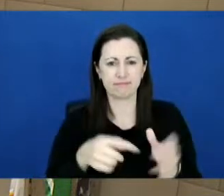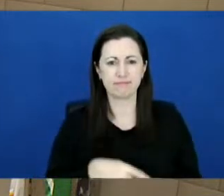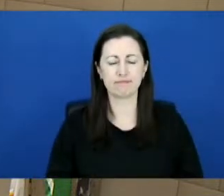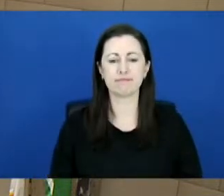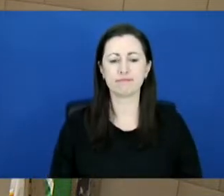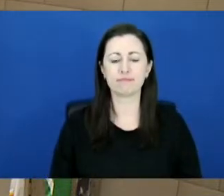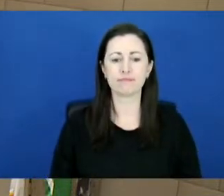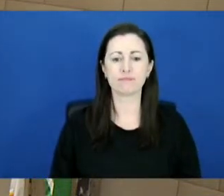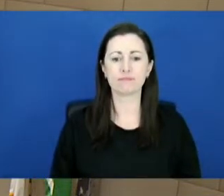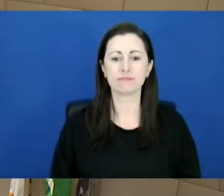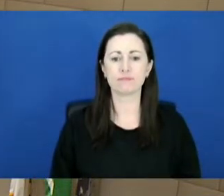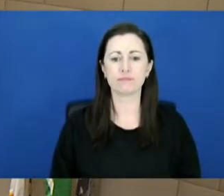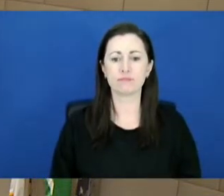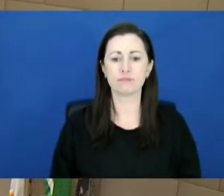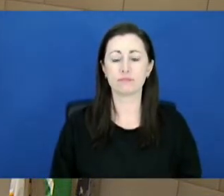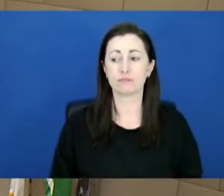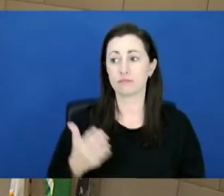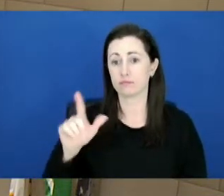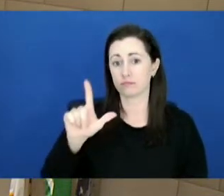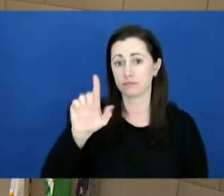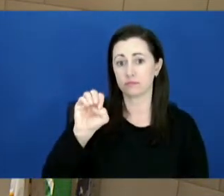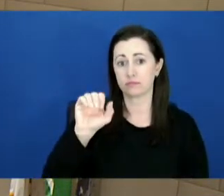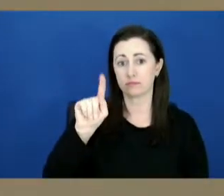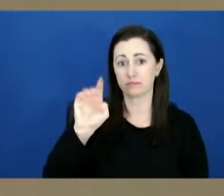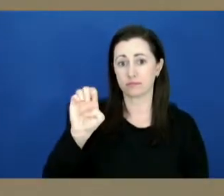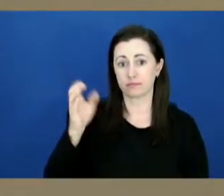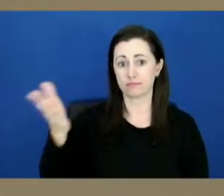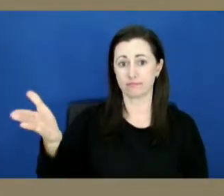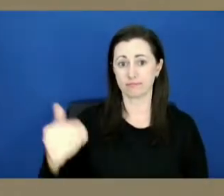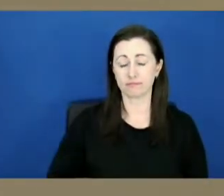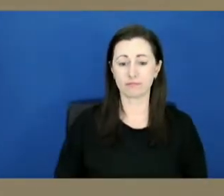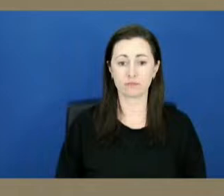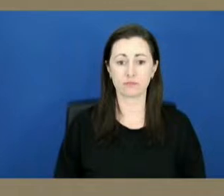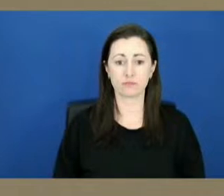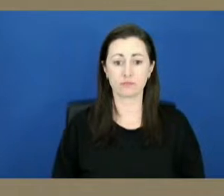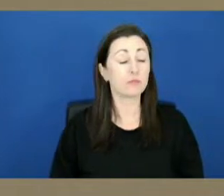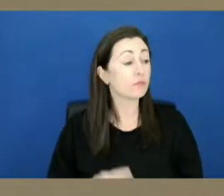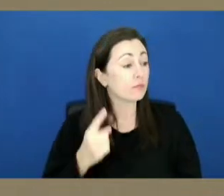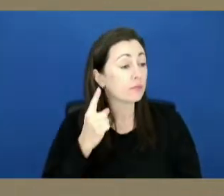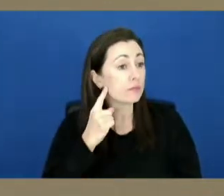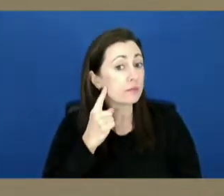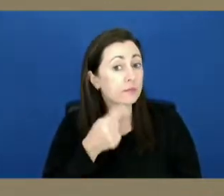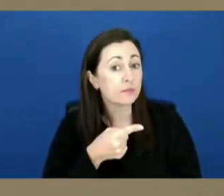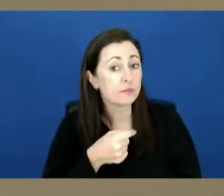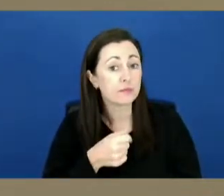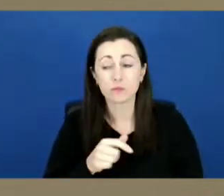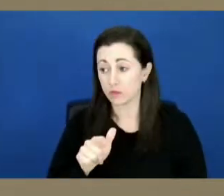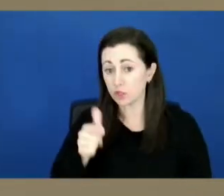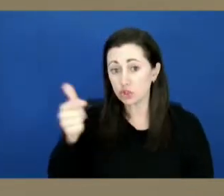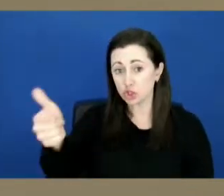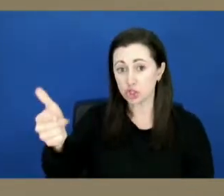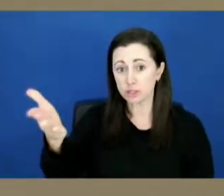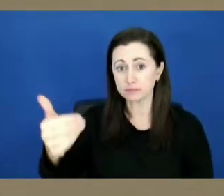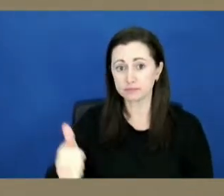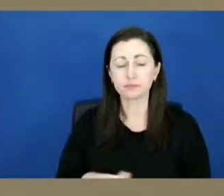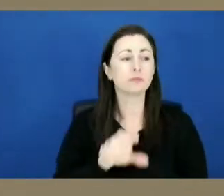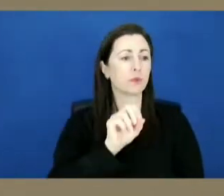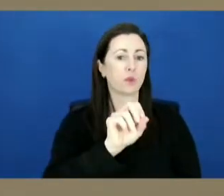KIND OF GRAY. SO COMMISSIONER LEAKE, OVER TO YOU.